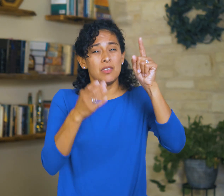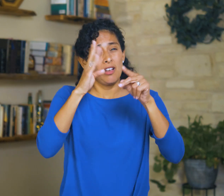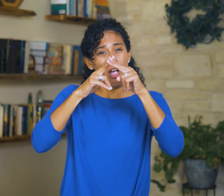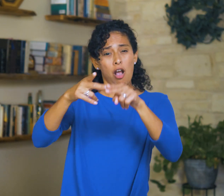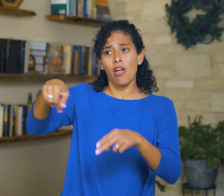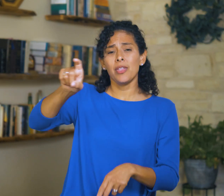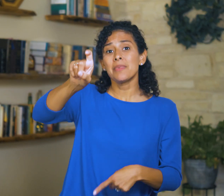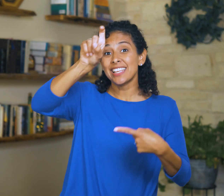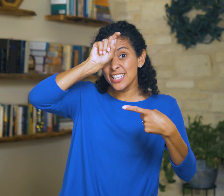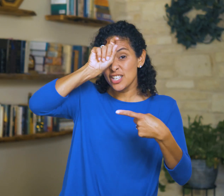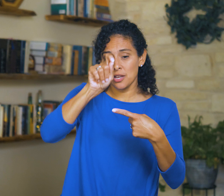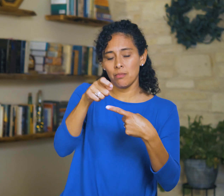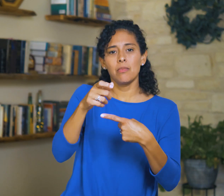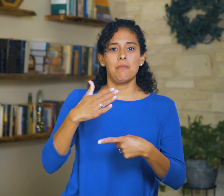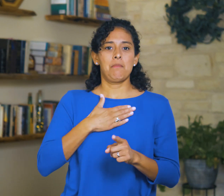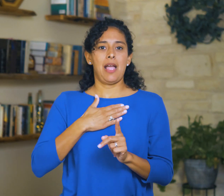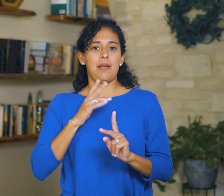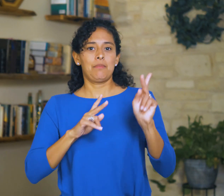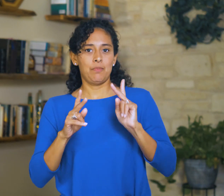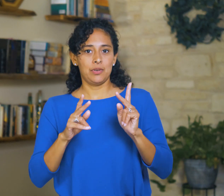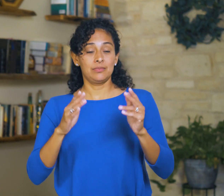He calls them, “Egypt, My people”